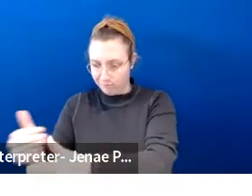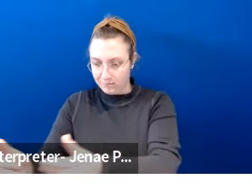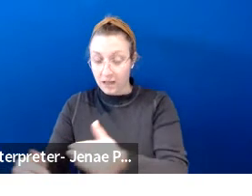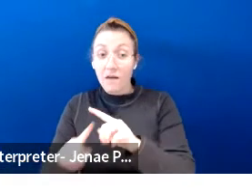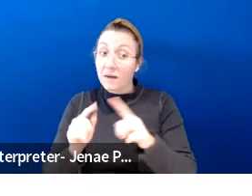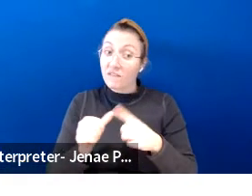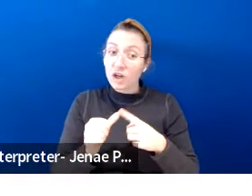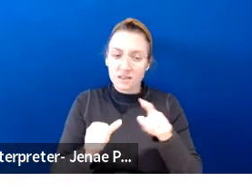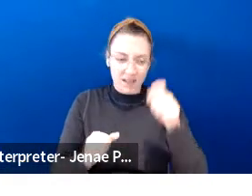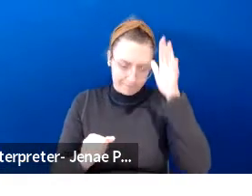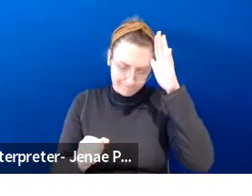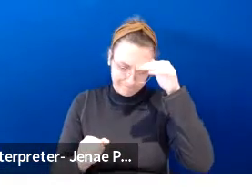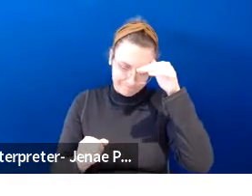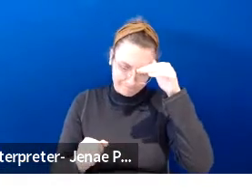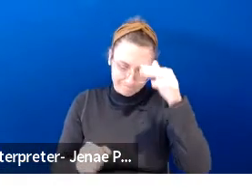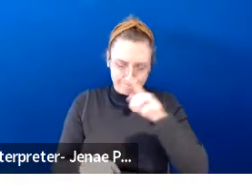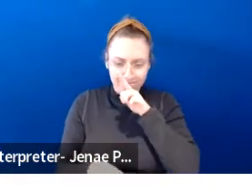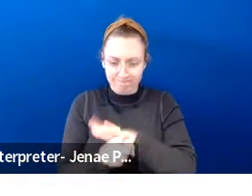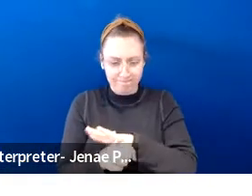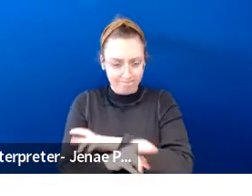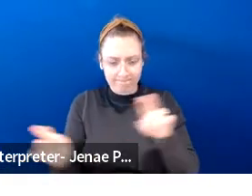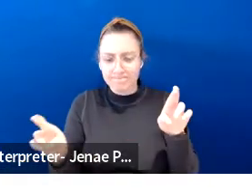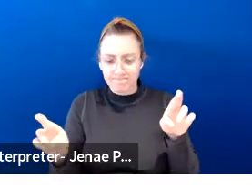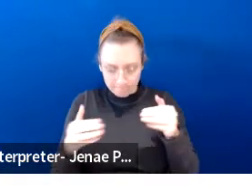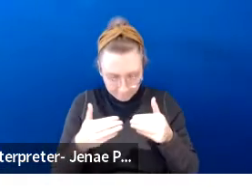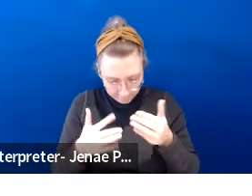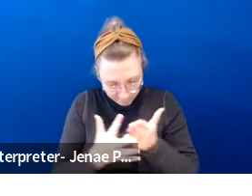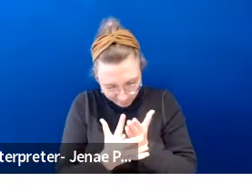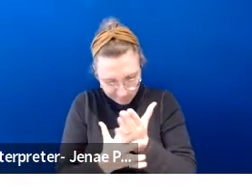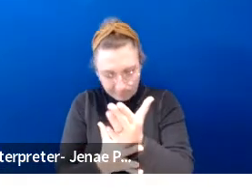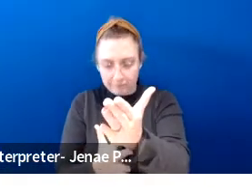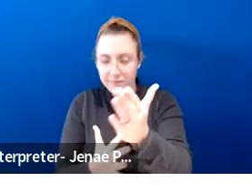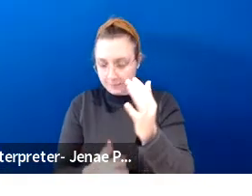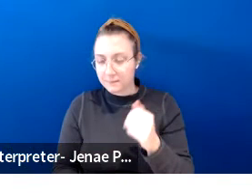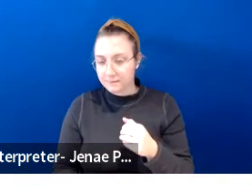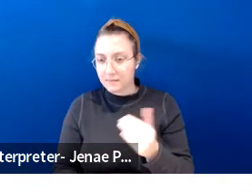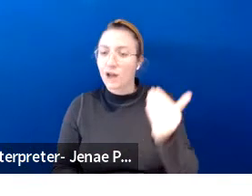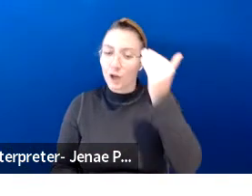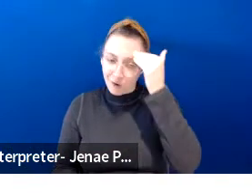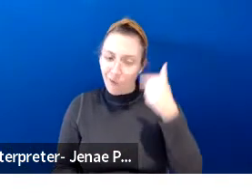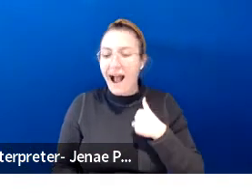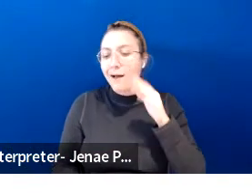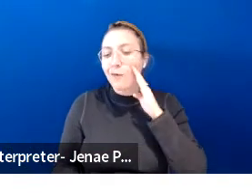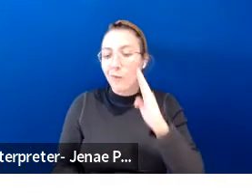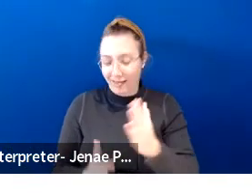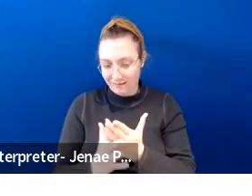the mental capacity again, to to get through that barrier. So know that I will get through and I can help my students get through that